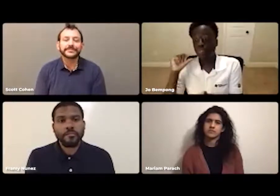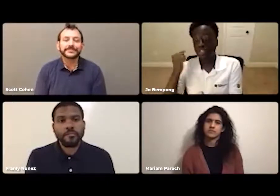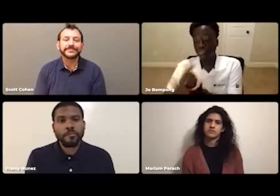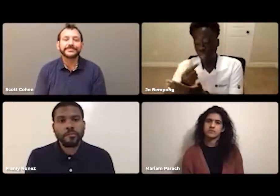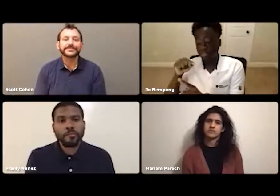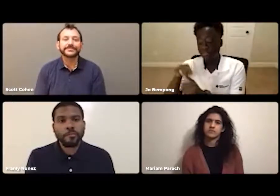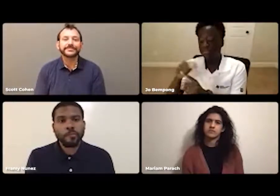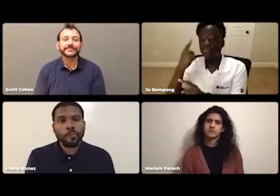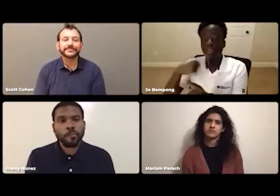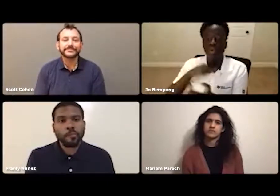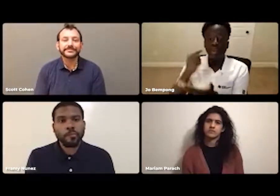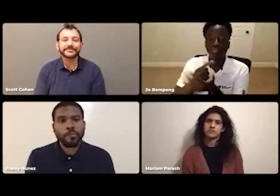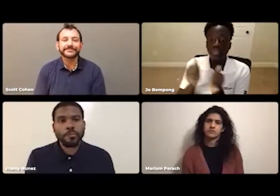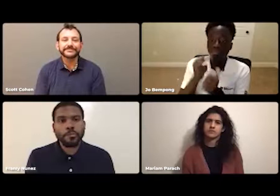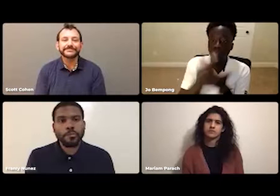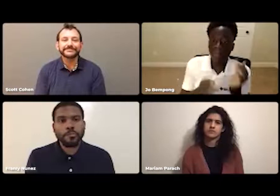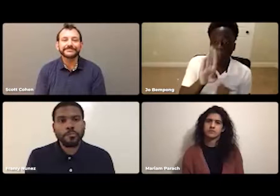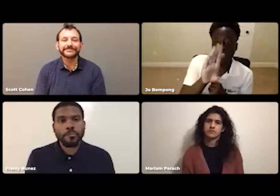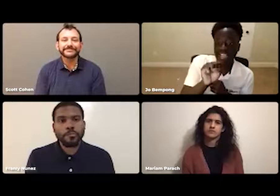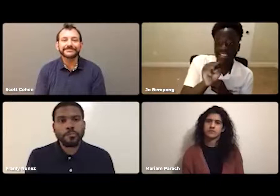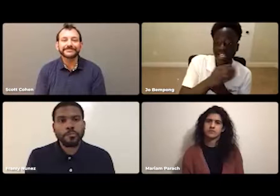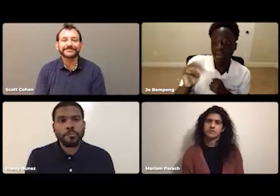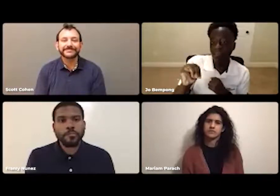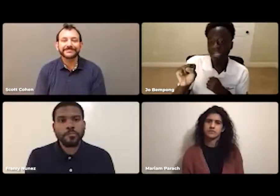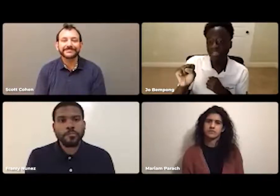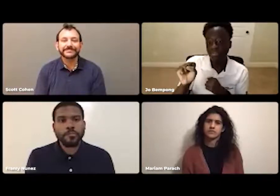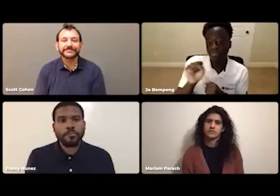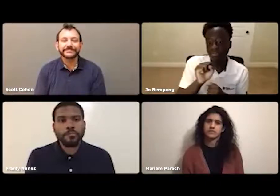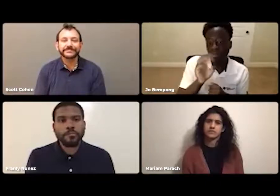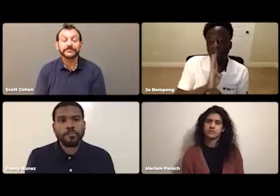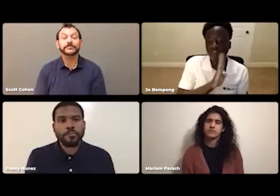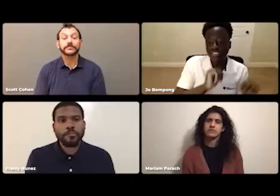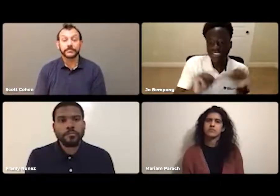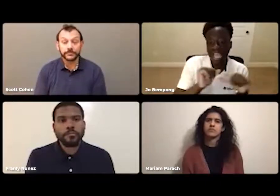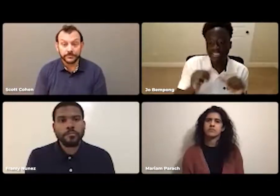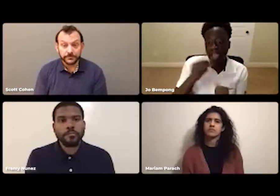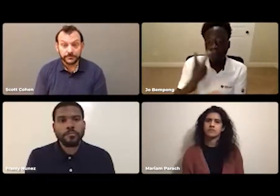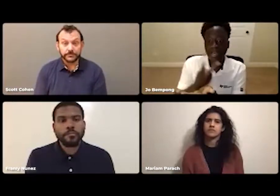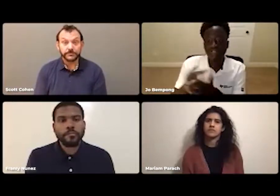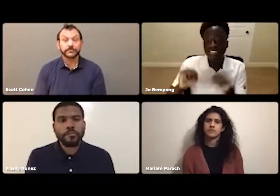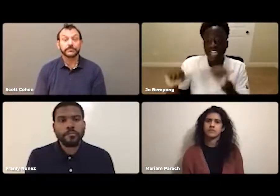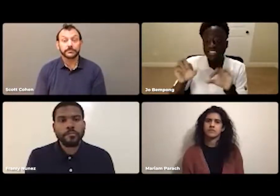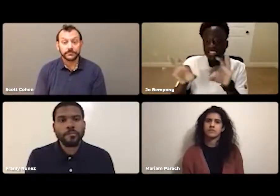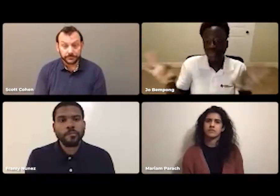The fourth one, I got a job with after I graduated with my Bachelor of Science and Masters of